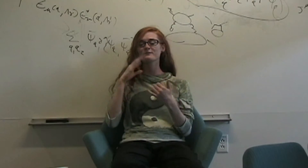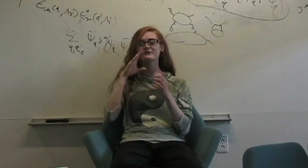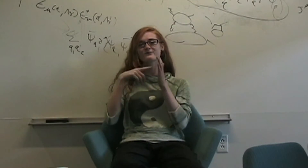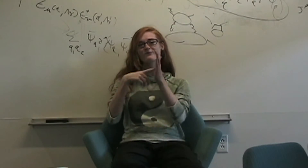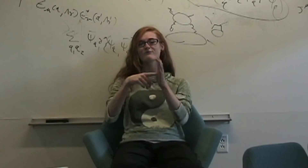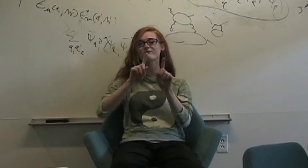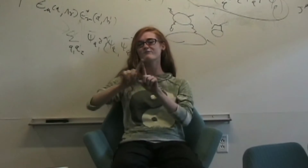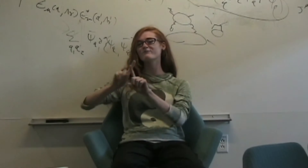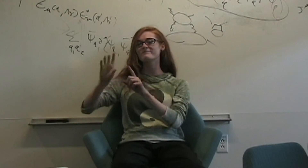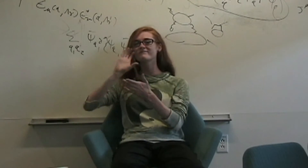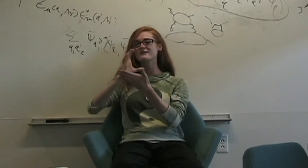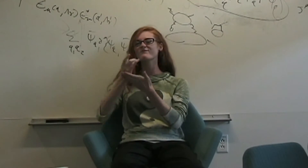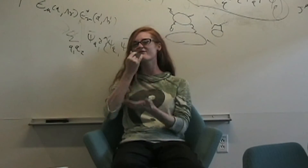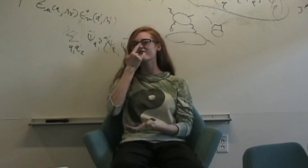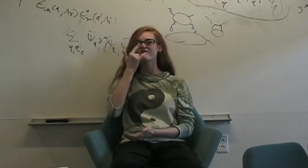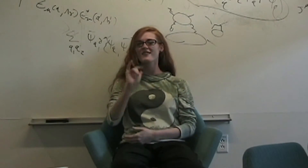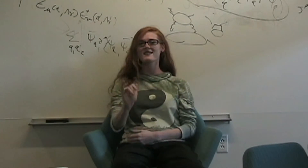Now, I'll be showing you several images of the fibers.